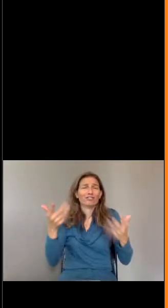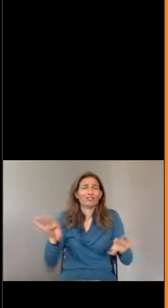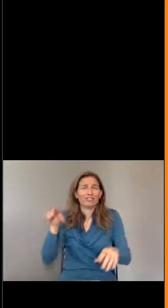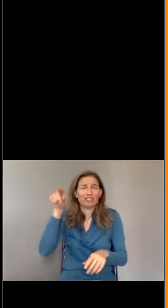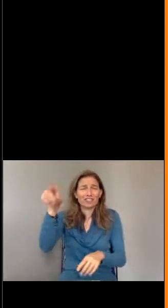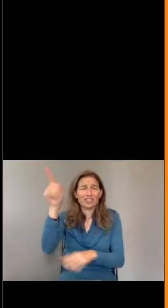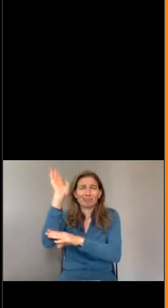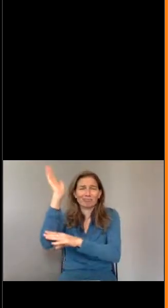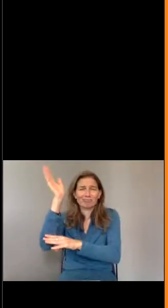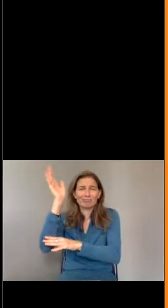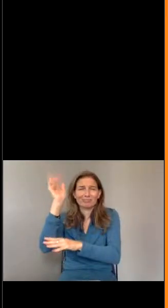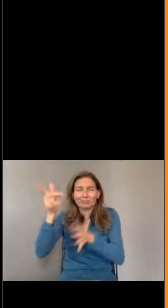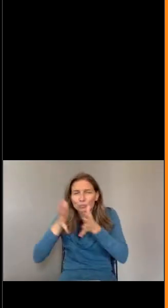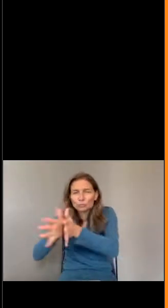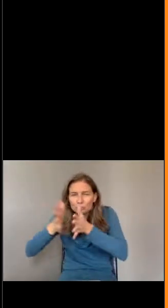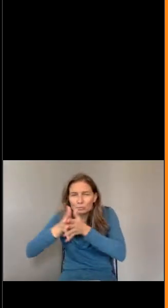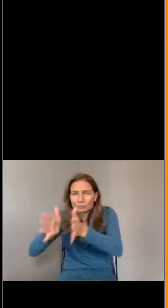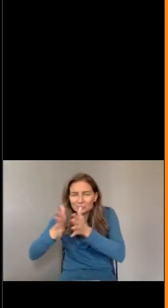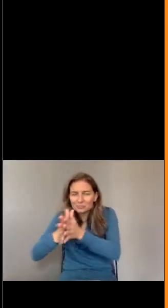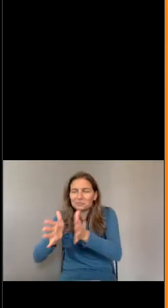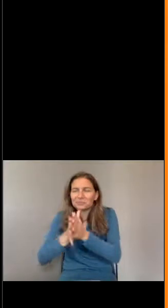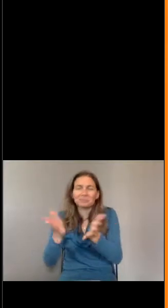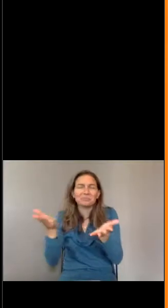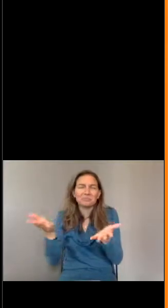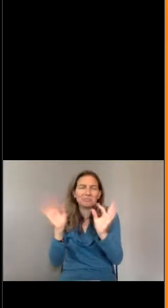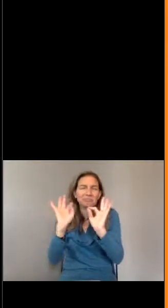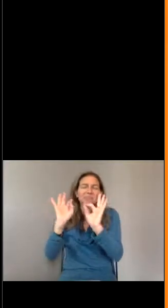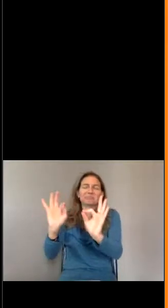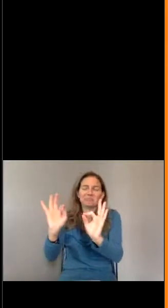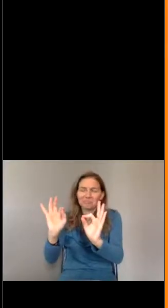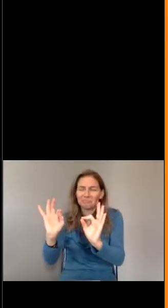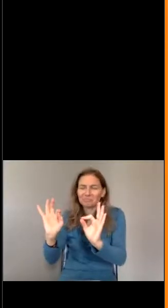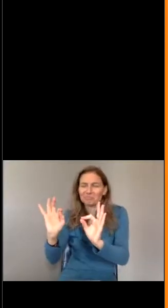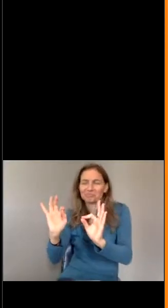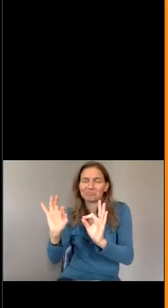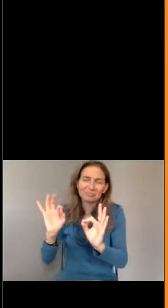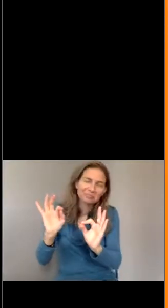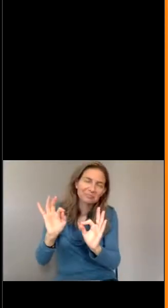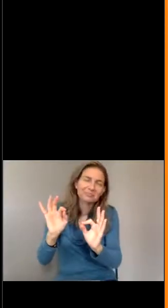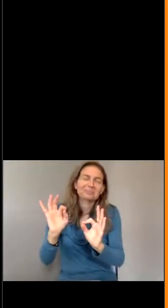I'll specifically talk about the work of i2i research